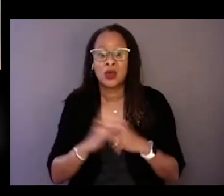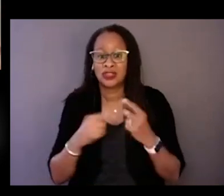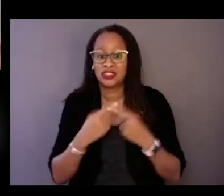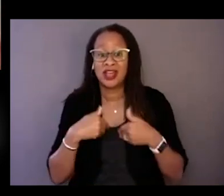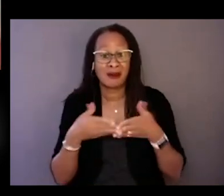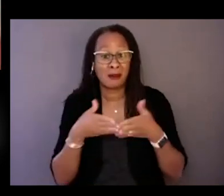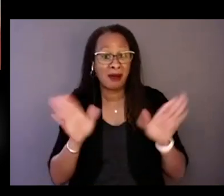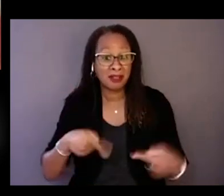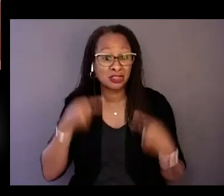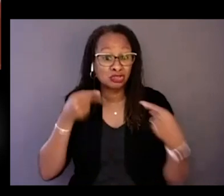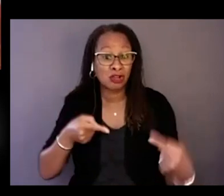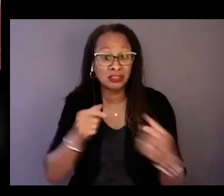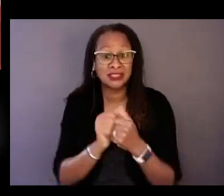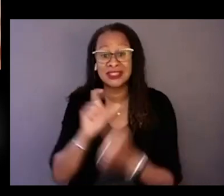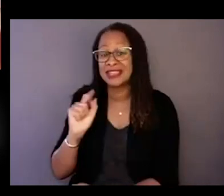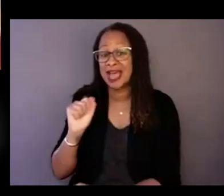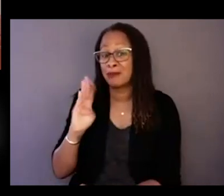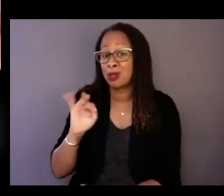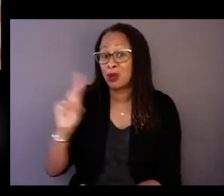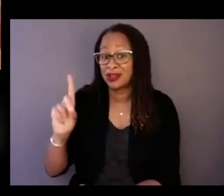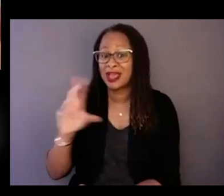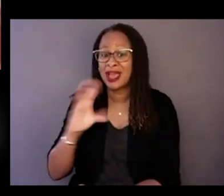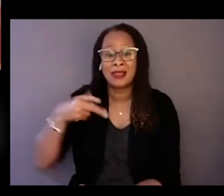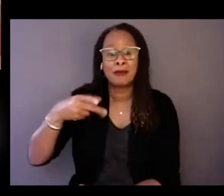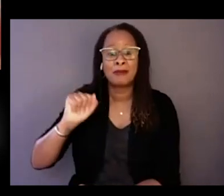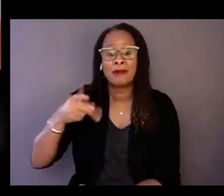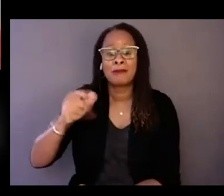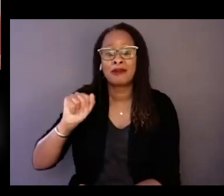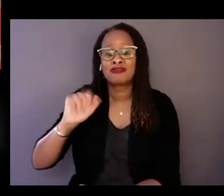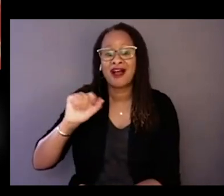and just the tabloids and the paparazzi was just incredibly cruel to her.